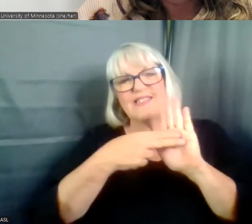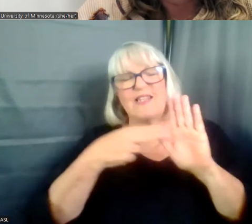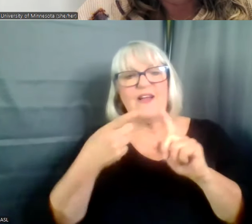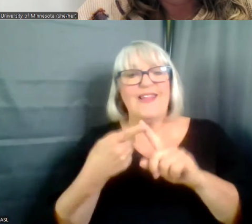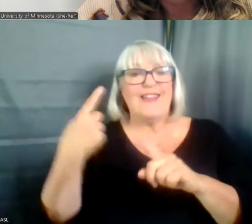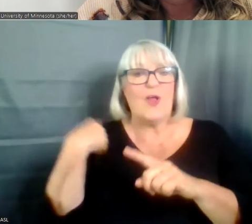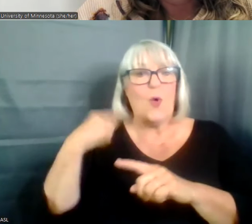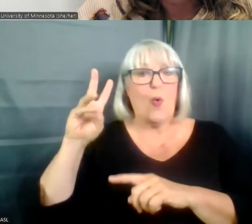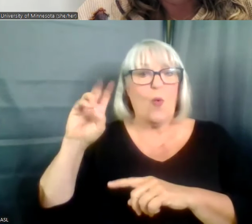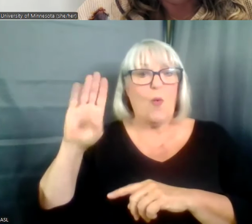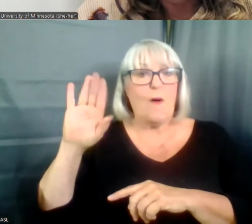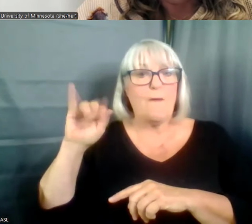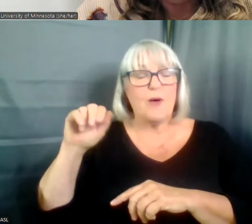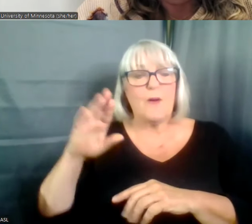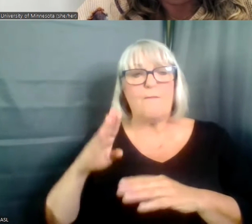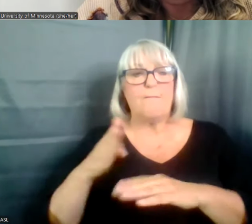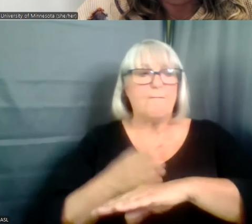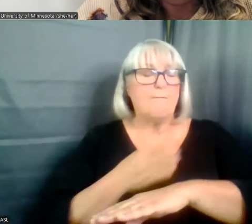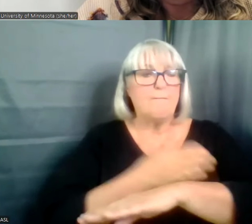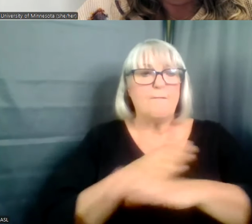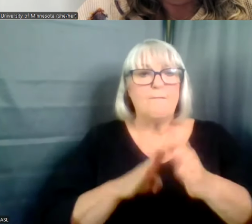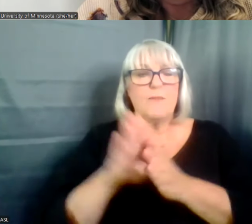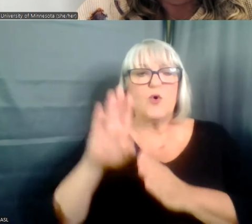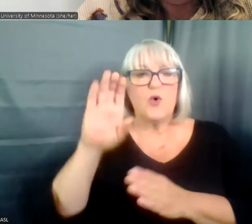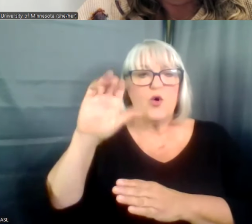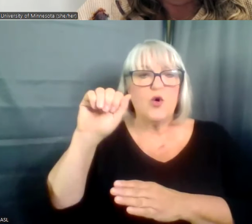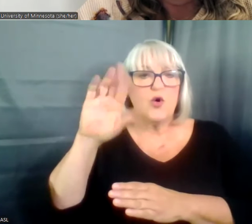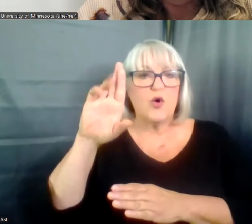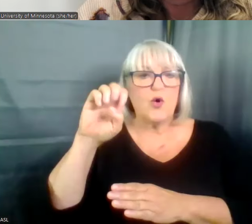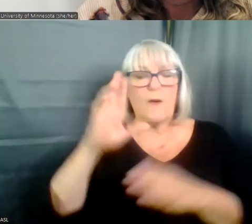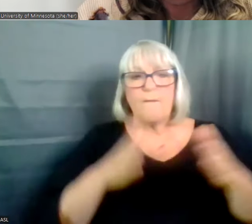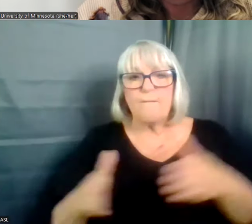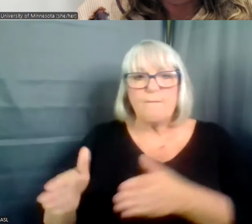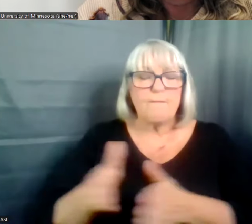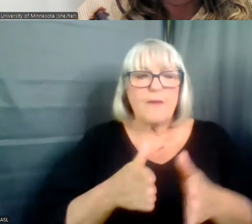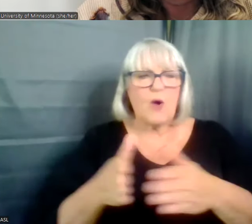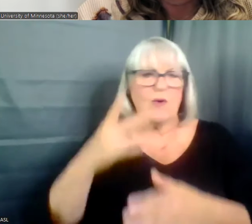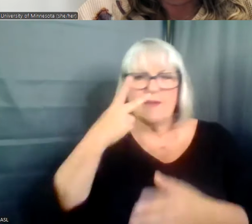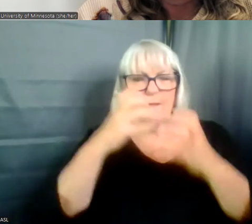building career pathways and expanding career pathways and find a lot of great examples of